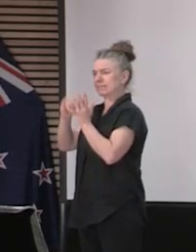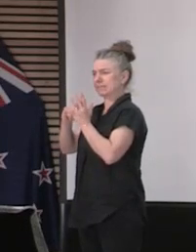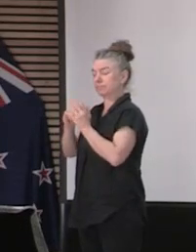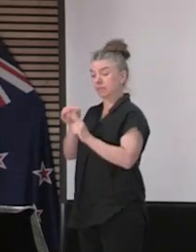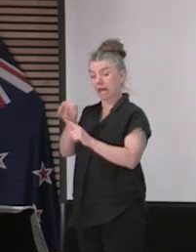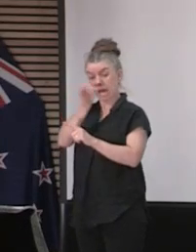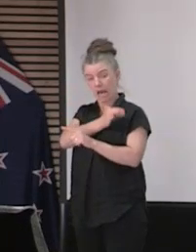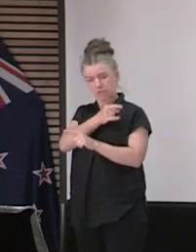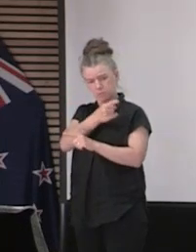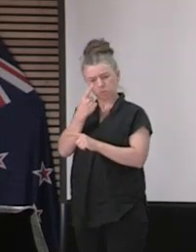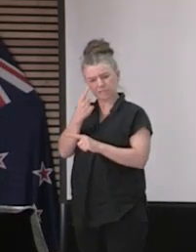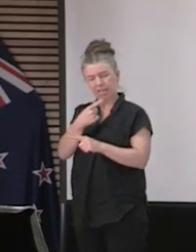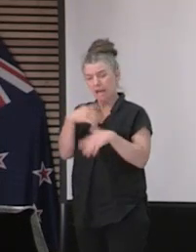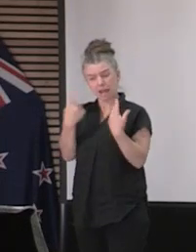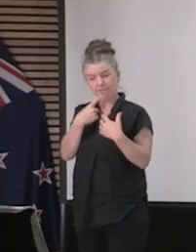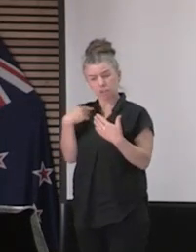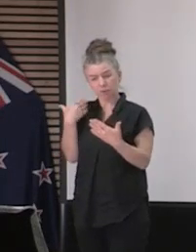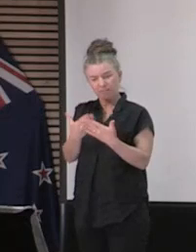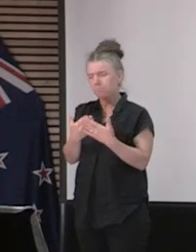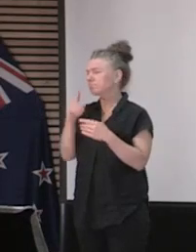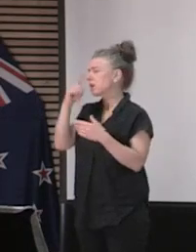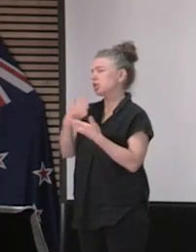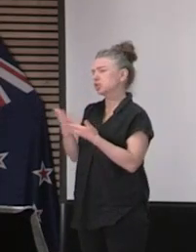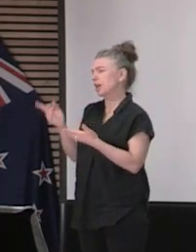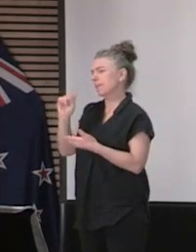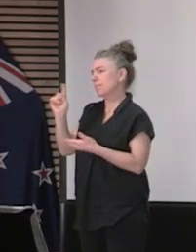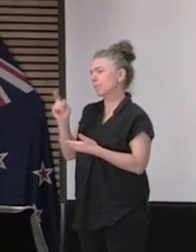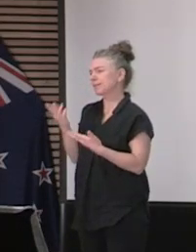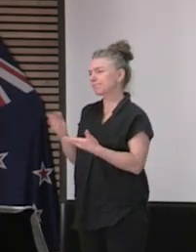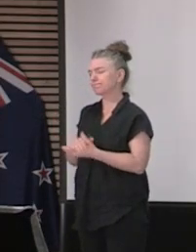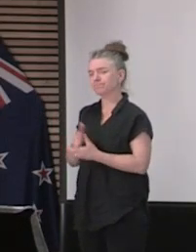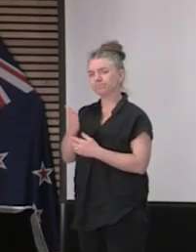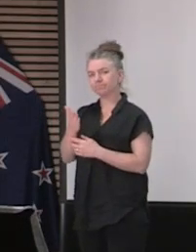Singapore's app hasbeen criticised for needing areally high level of uptake inorder for it to be effective.